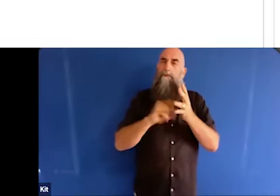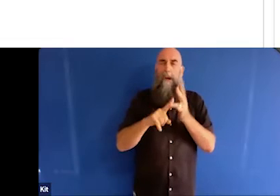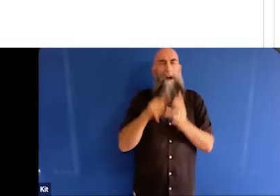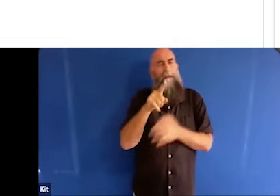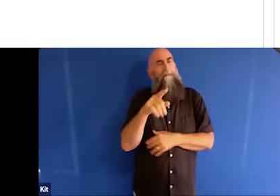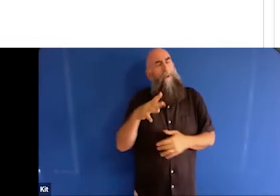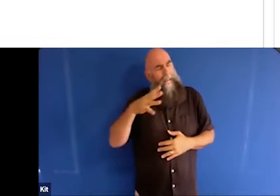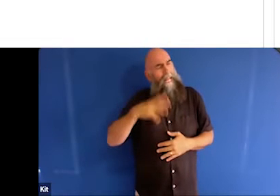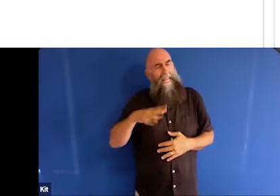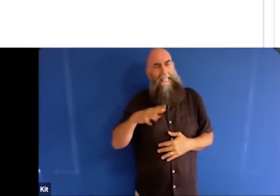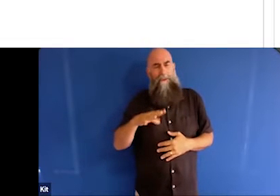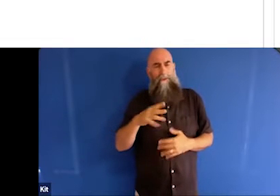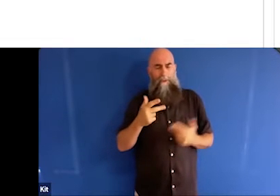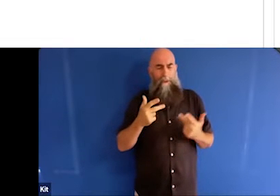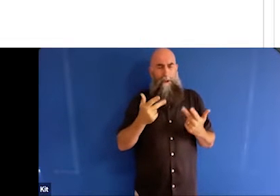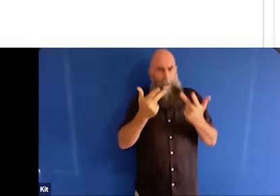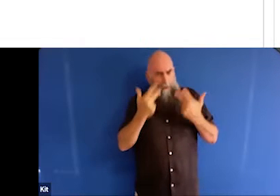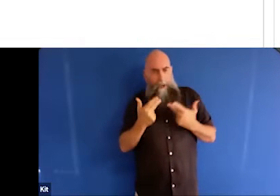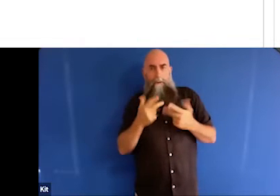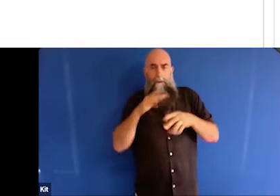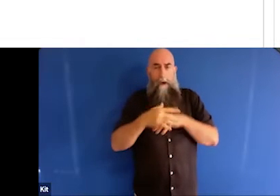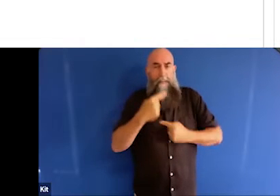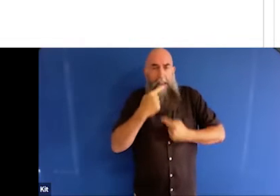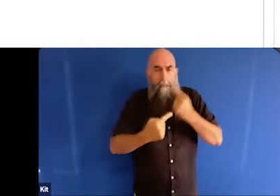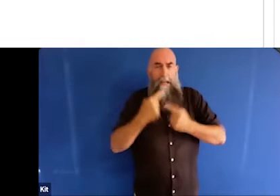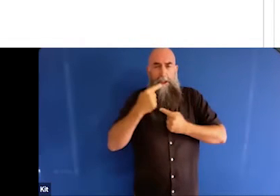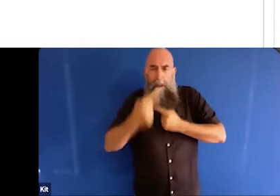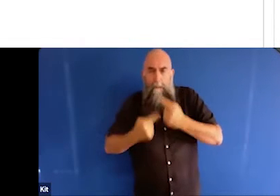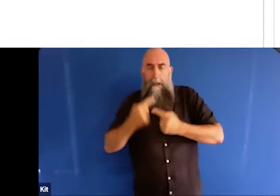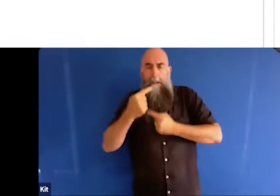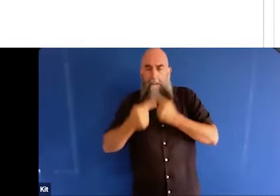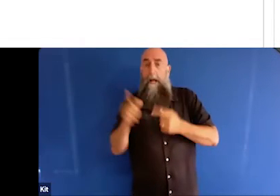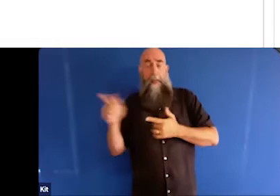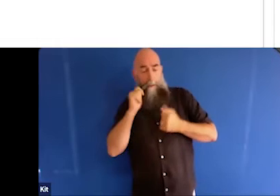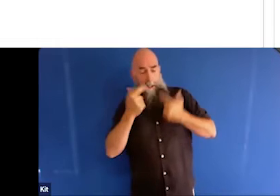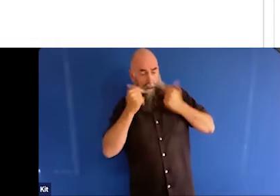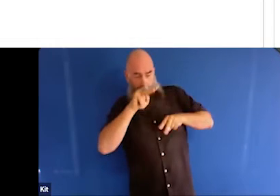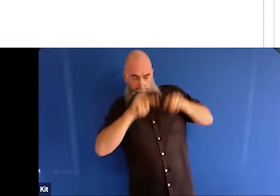assessed by a few bits of information. It's assessed by, number one, the budget and the